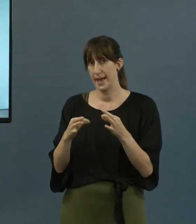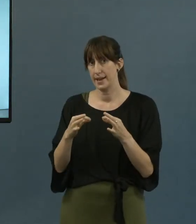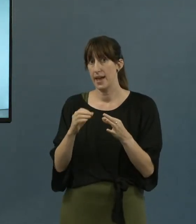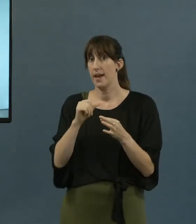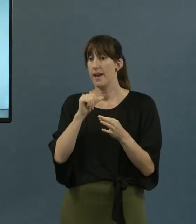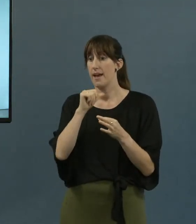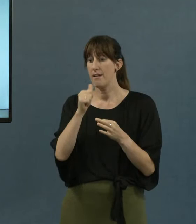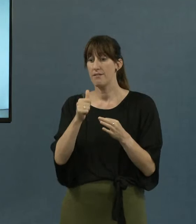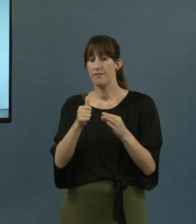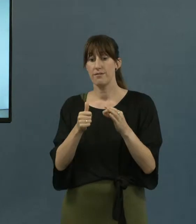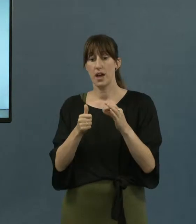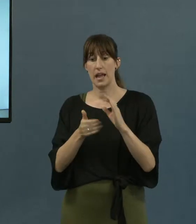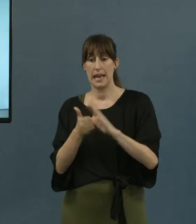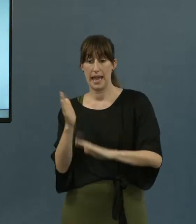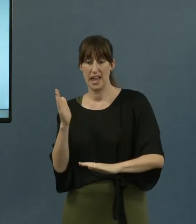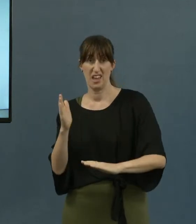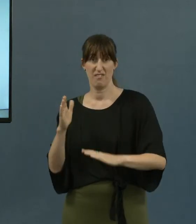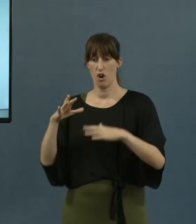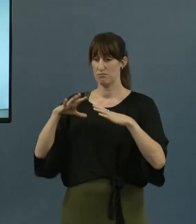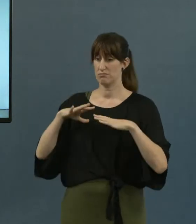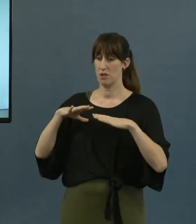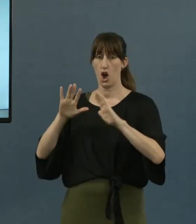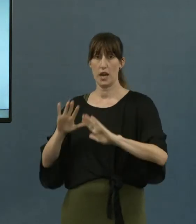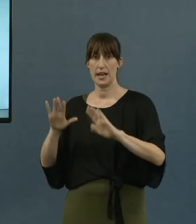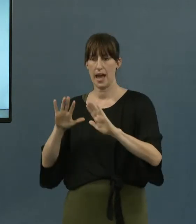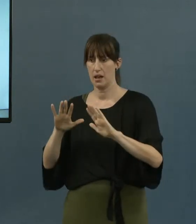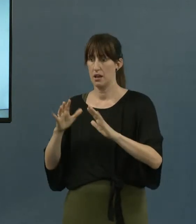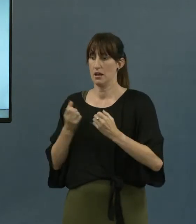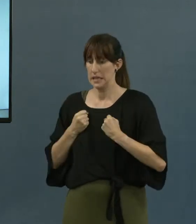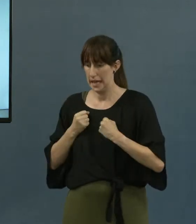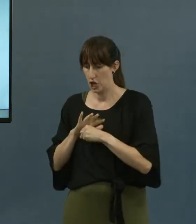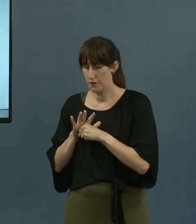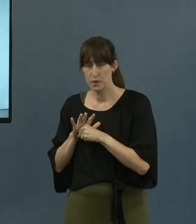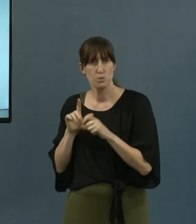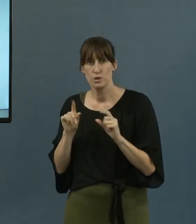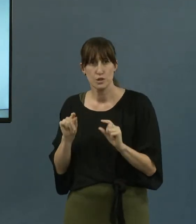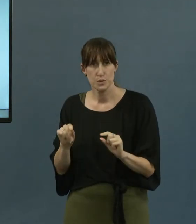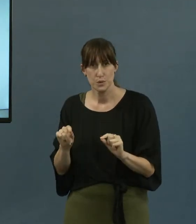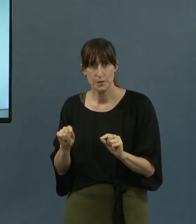contract COVID while they're